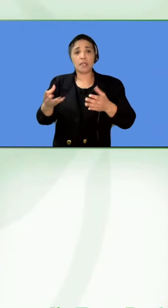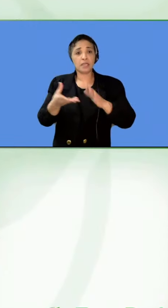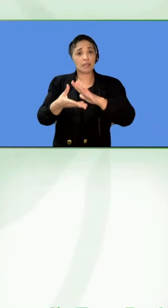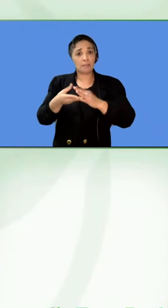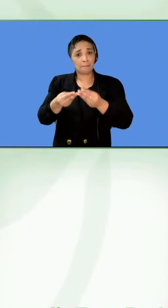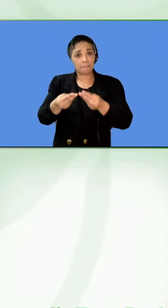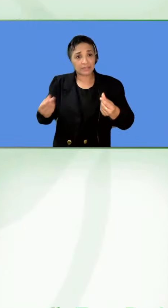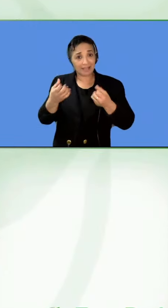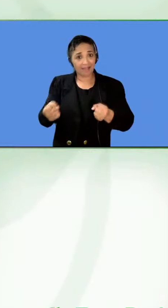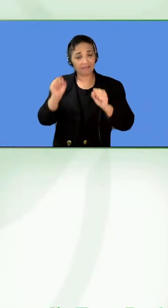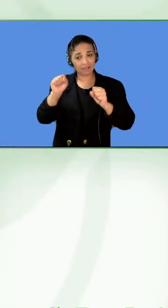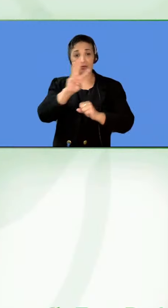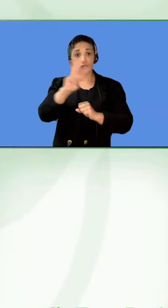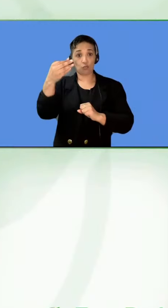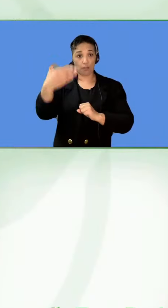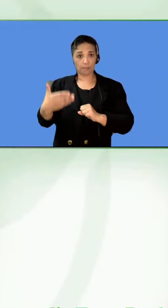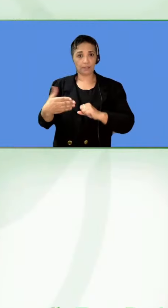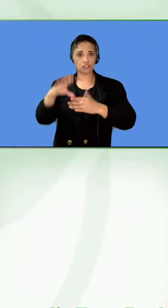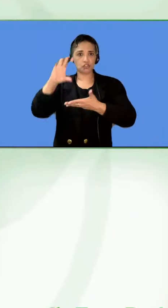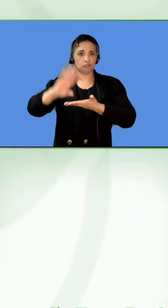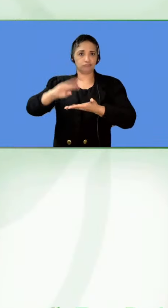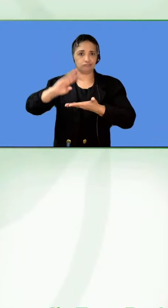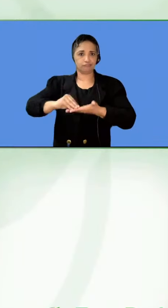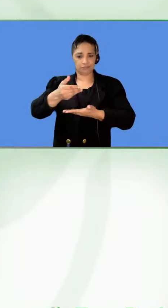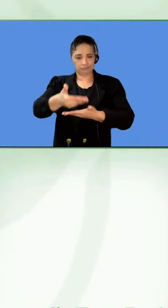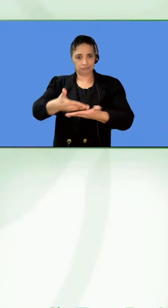Does anyone know what a draughtsman board is?